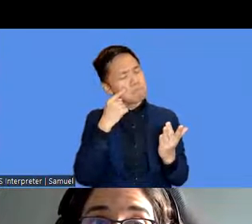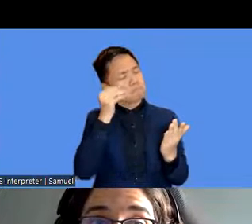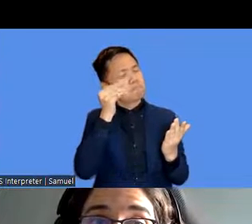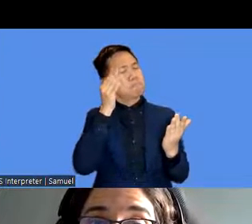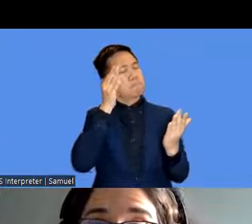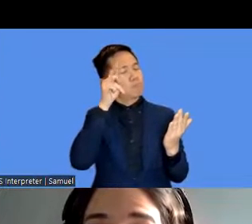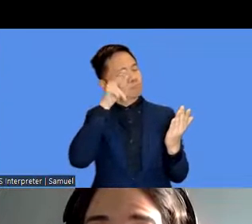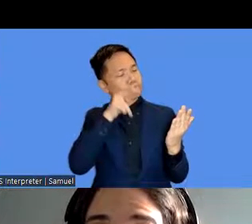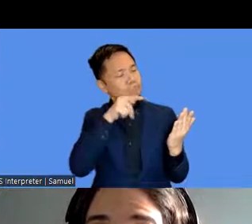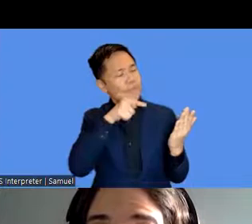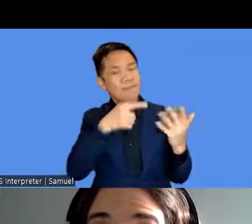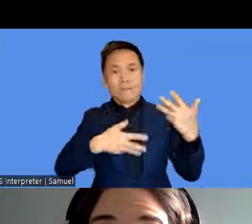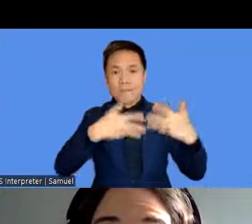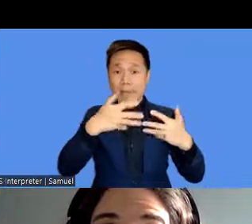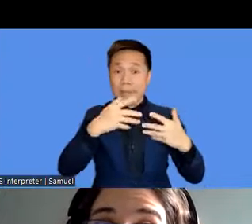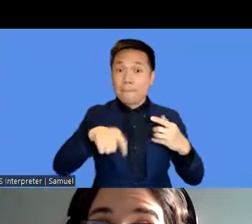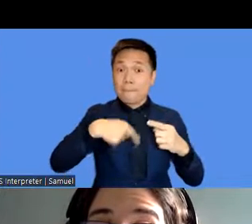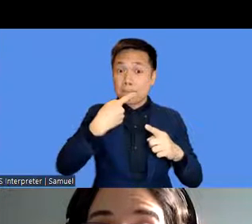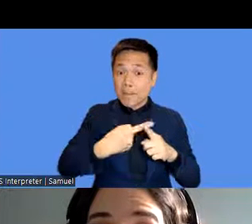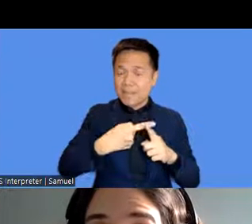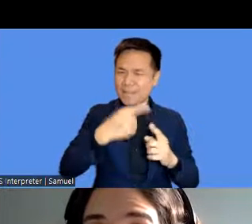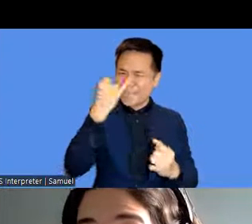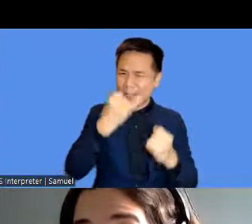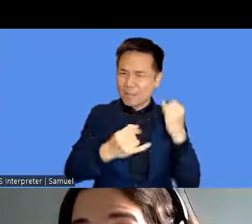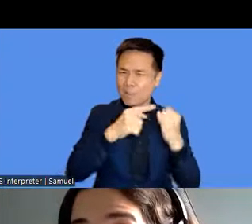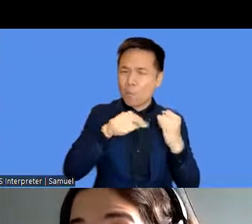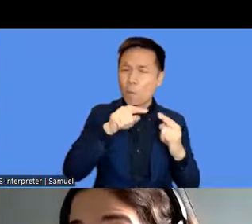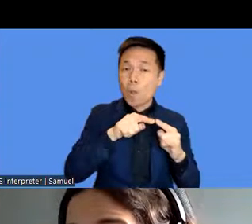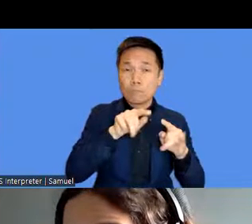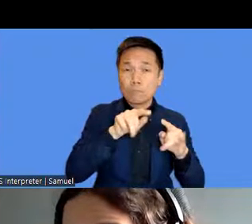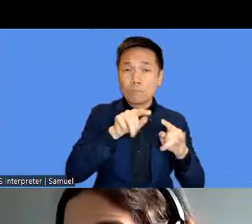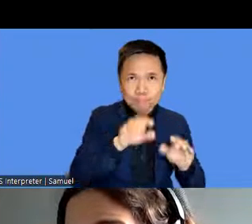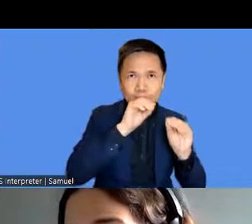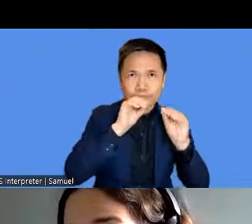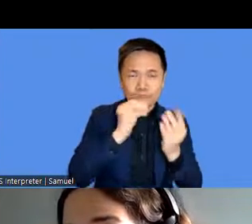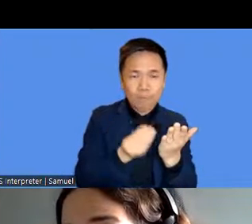And finally, we realized that there's a need to centralize information on disability data